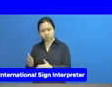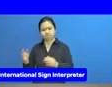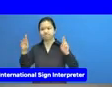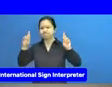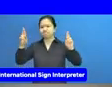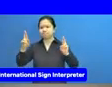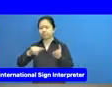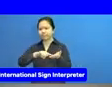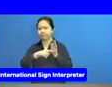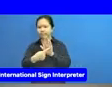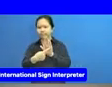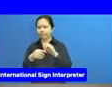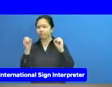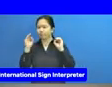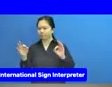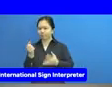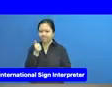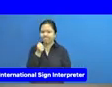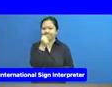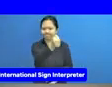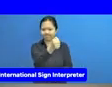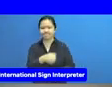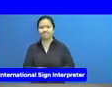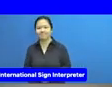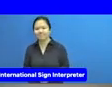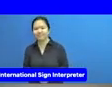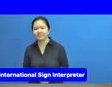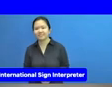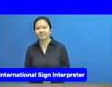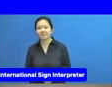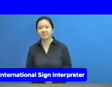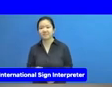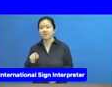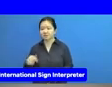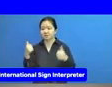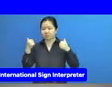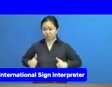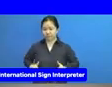Professionals and organizations based in the UK are unfortunately no longer eligible for Perform Europe.